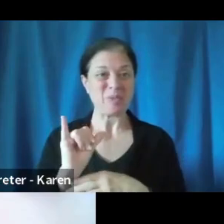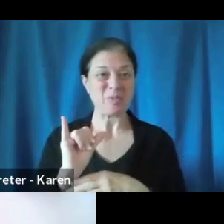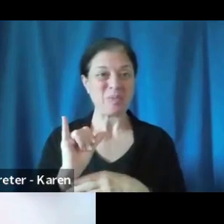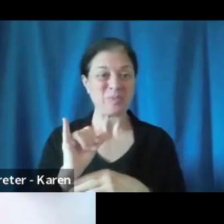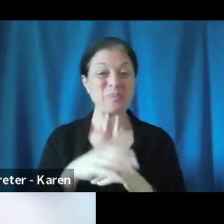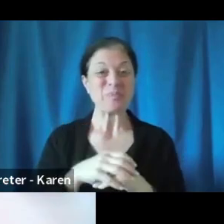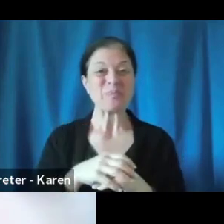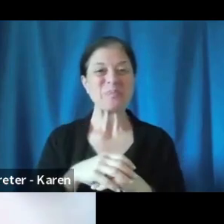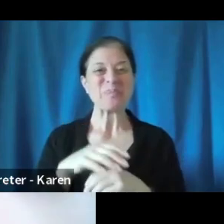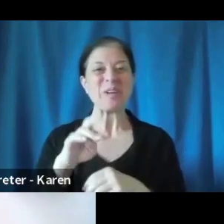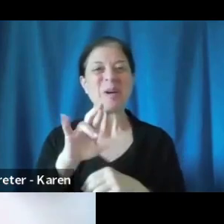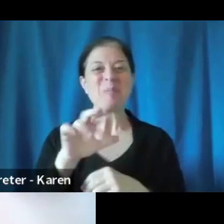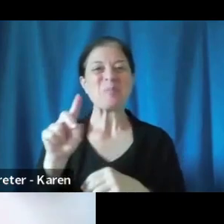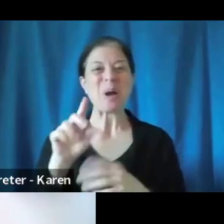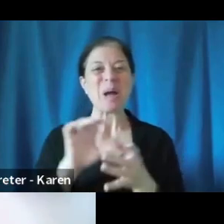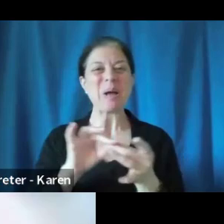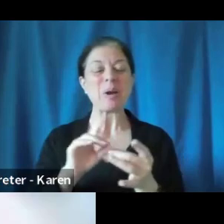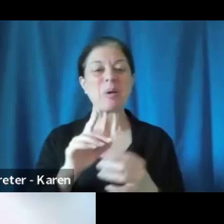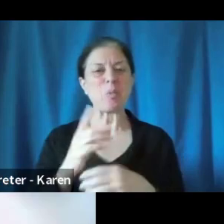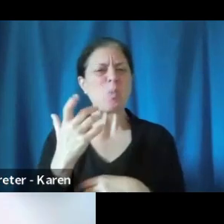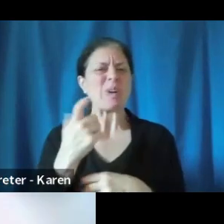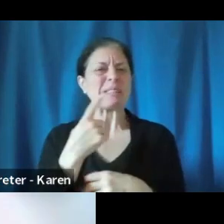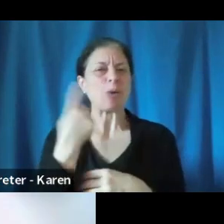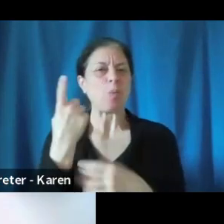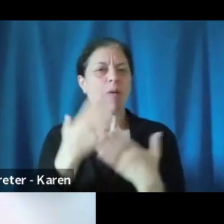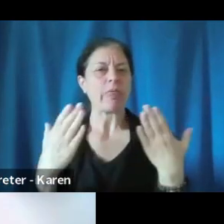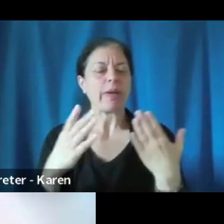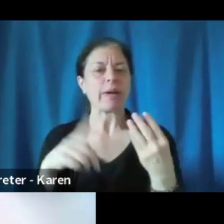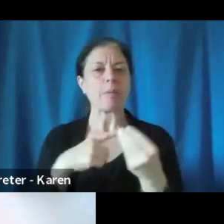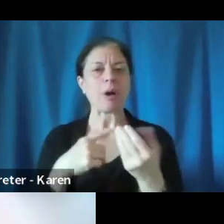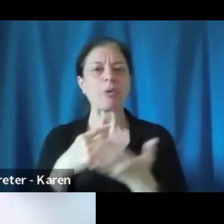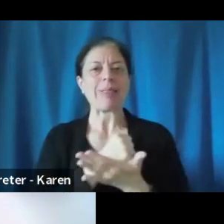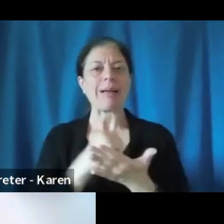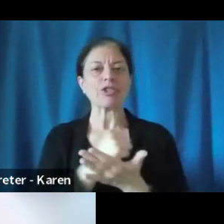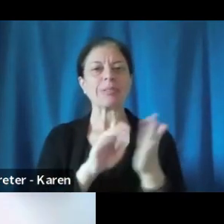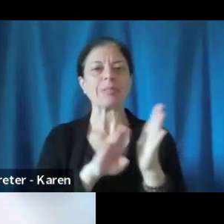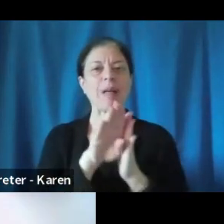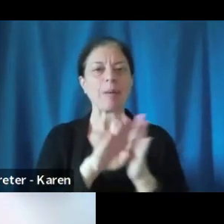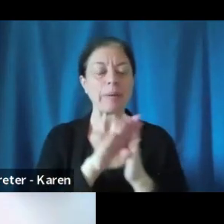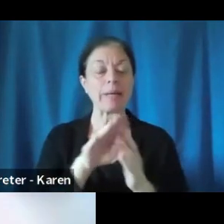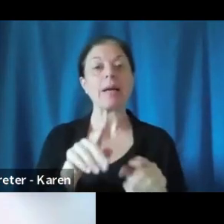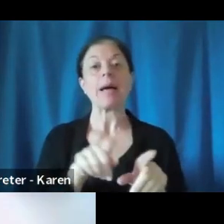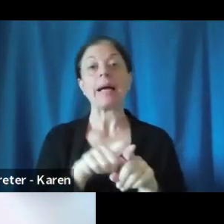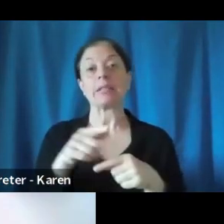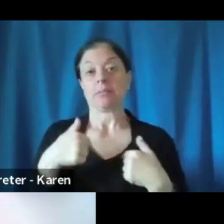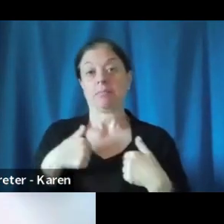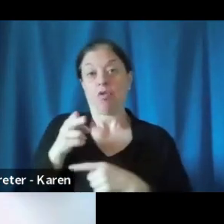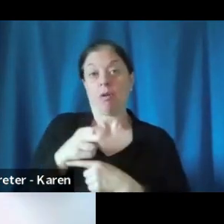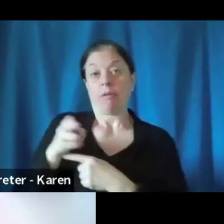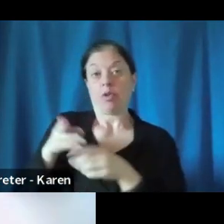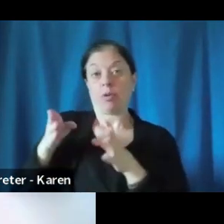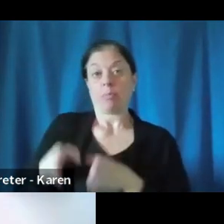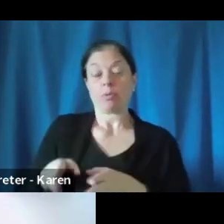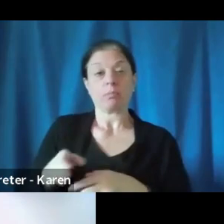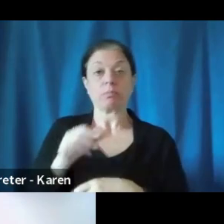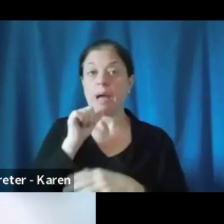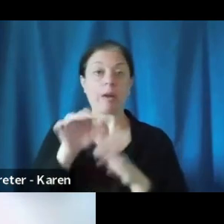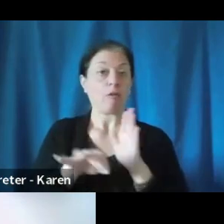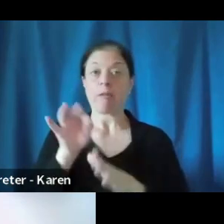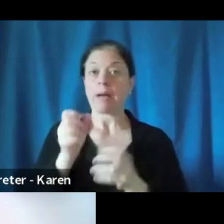anyone else wants to chime in on that, I will create some space for that too. BRAD McKENNA: I just wanted to say one thing about, like, collection